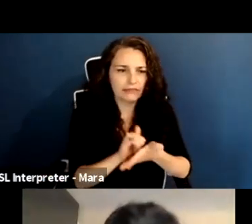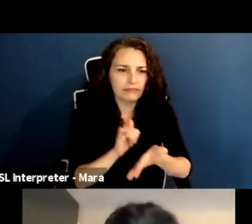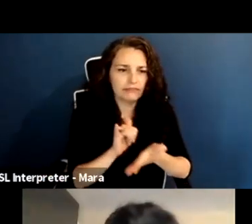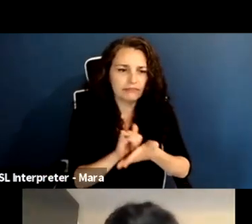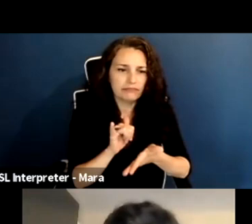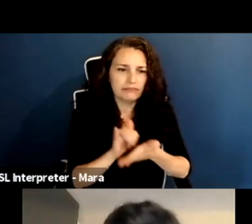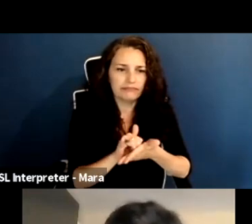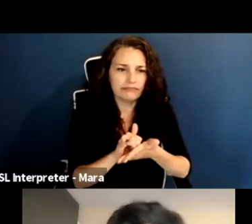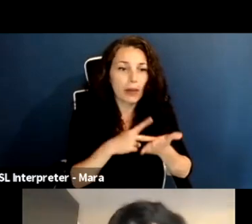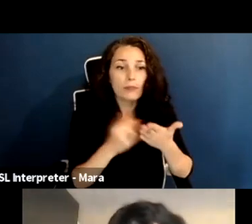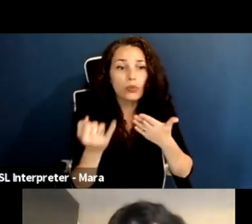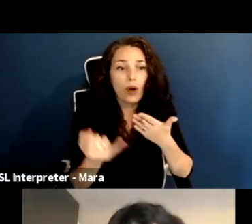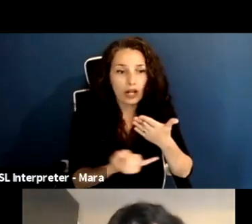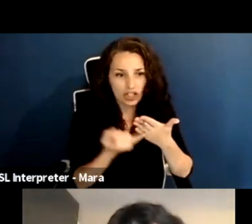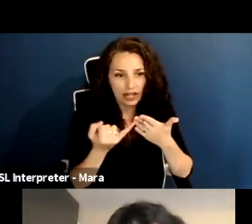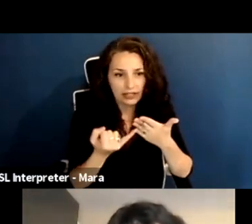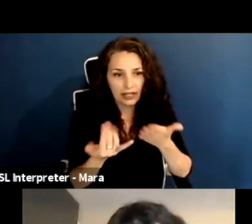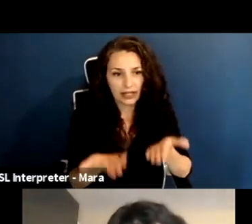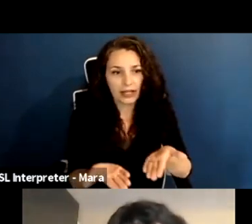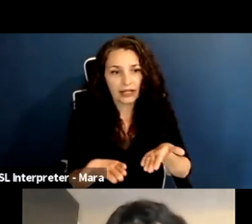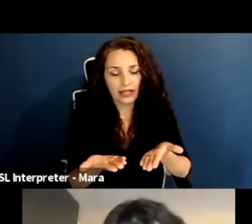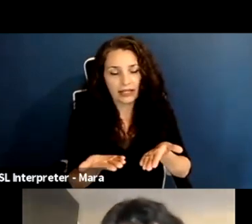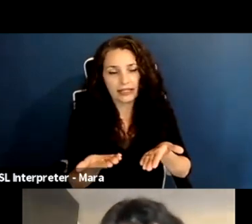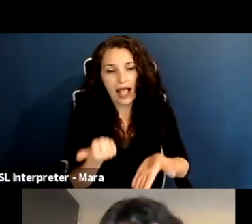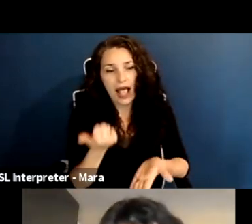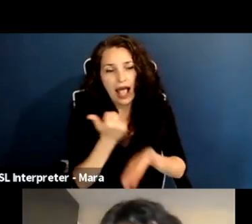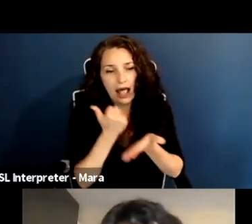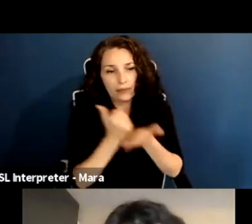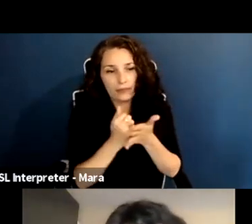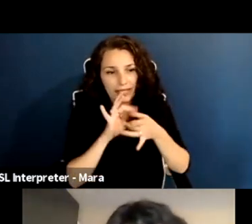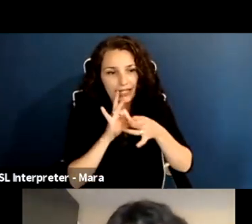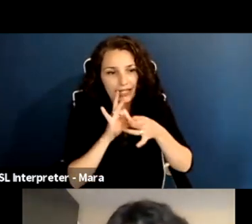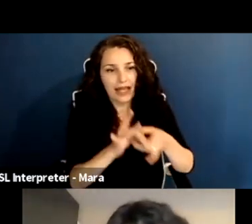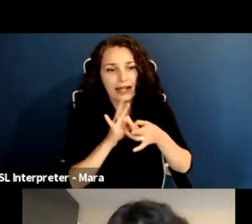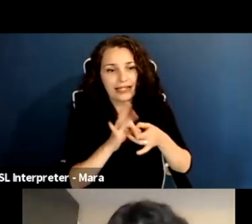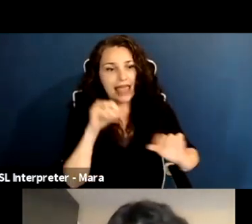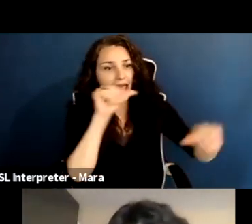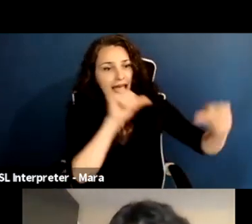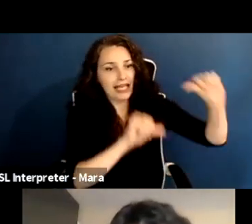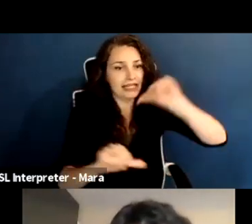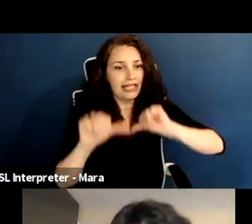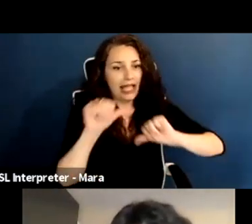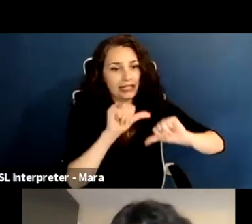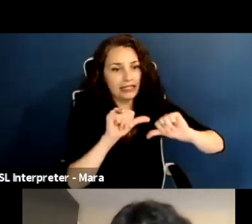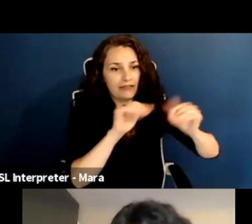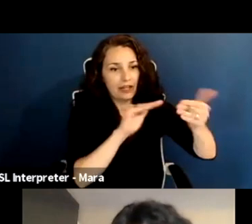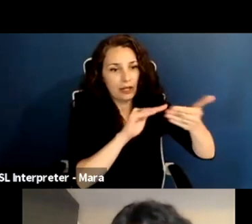from people that have just been inspired. And they're like, "Okay, we might I'll only be able to do something